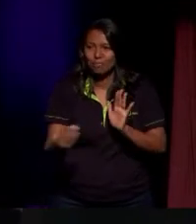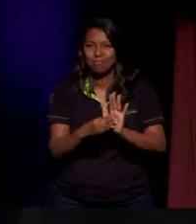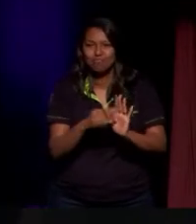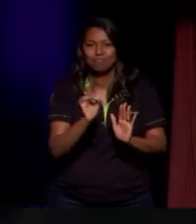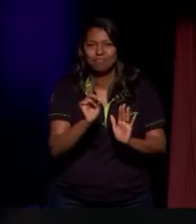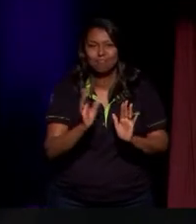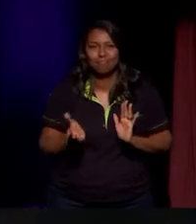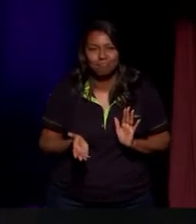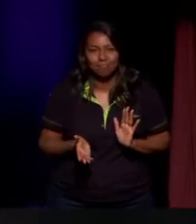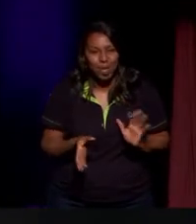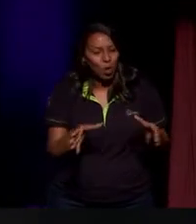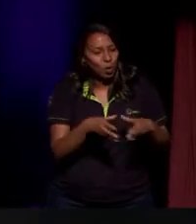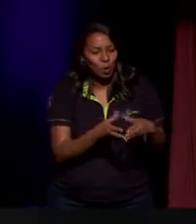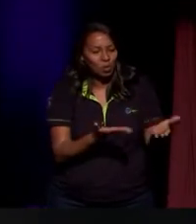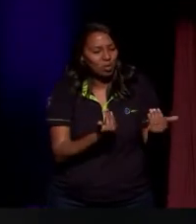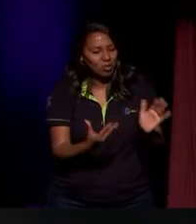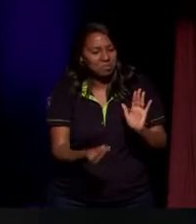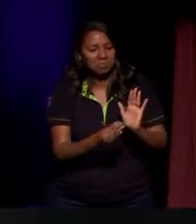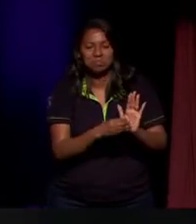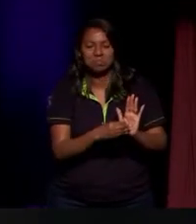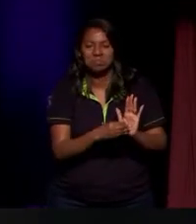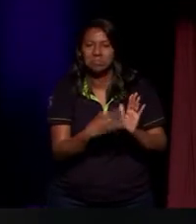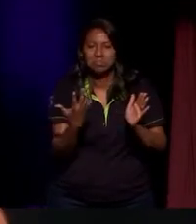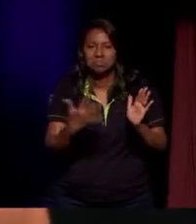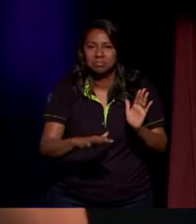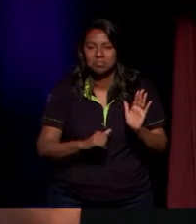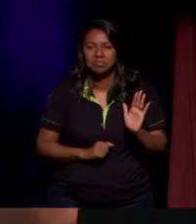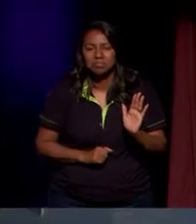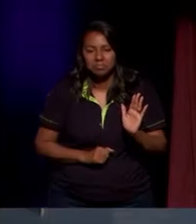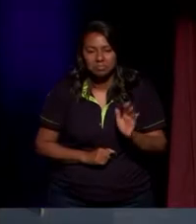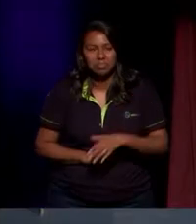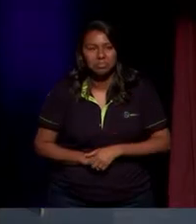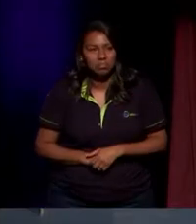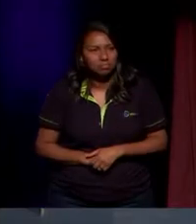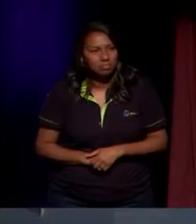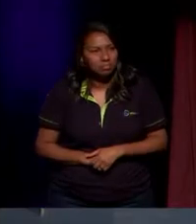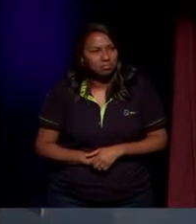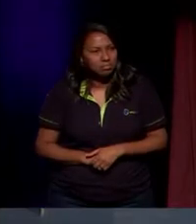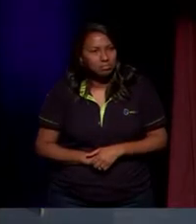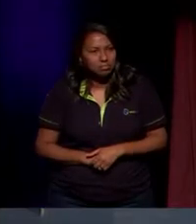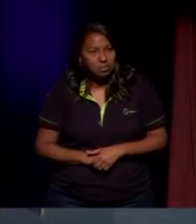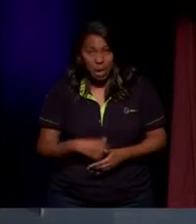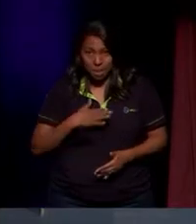Generations, the youngest, after the Civil War, they refuse to put their religion,